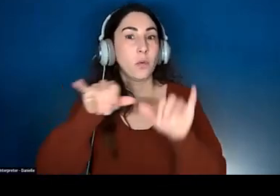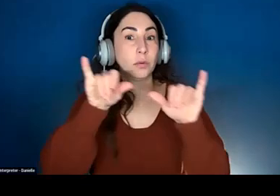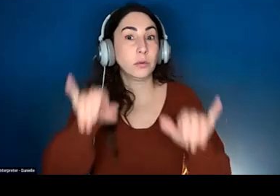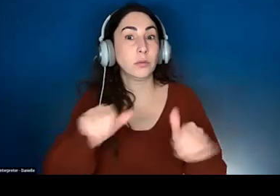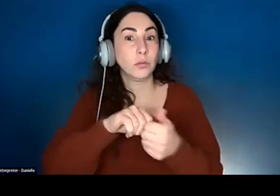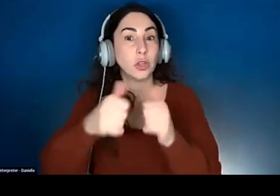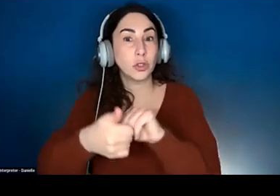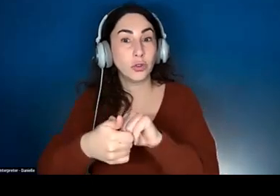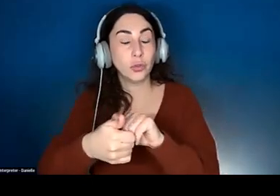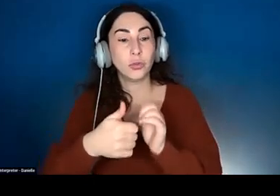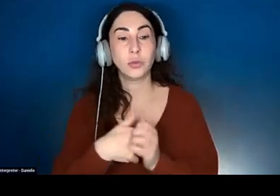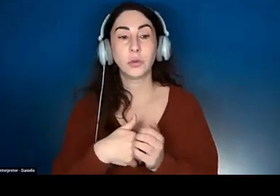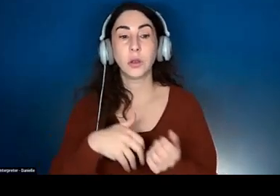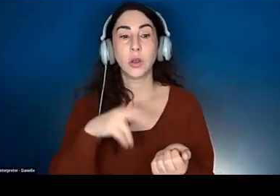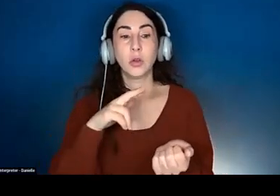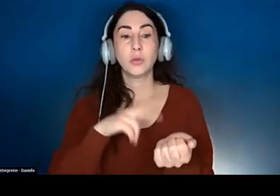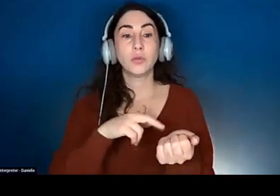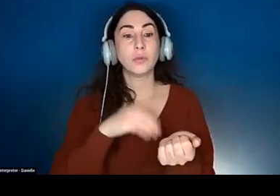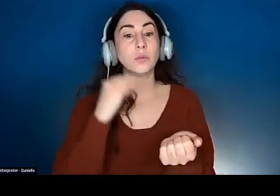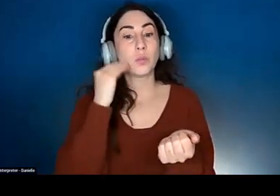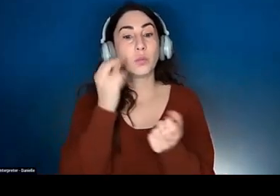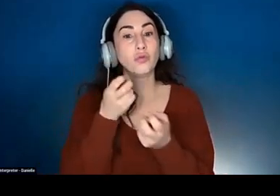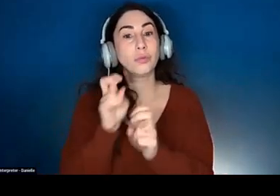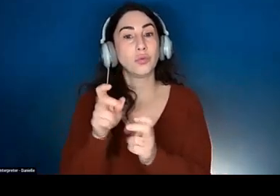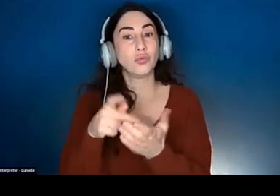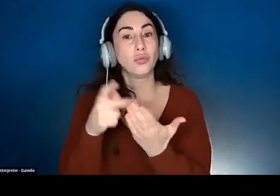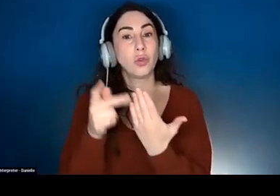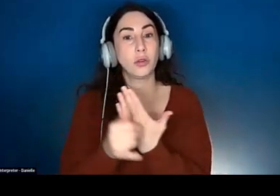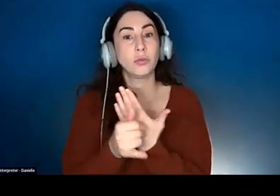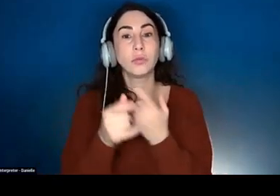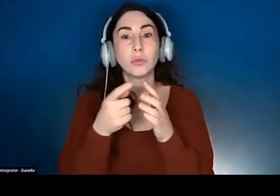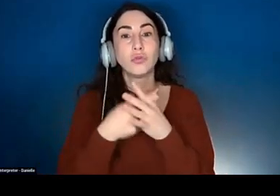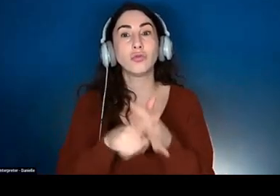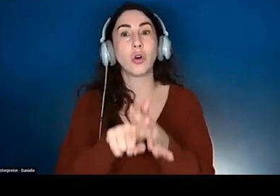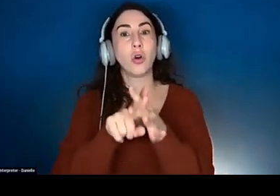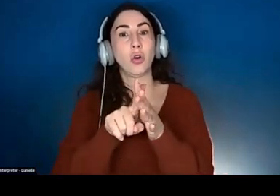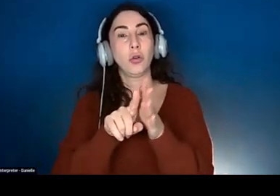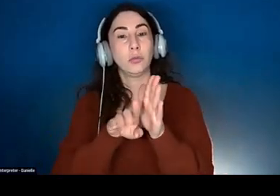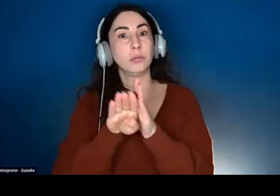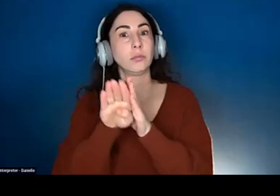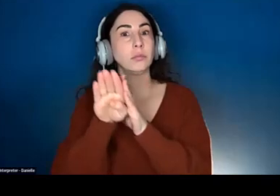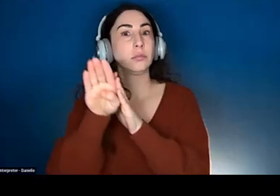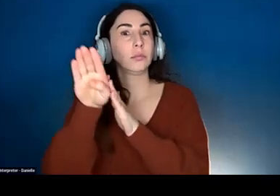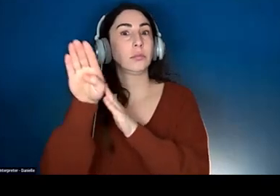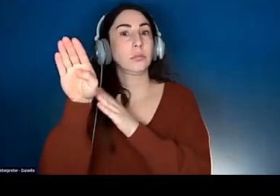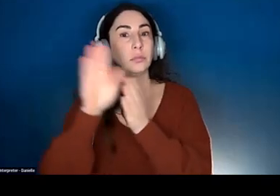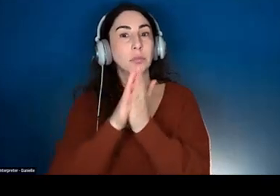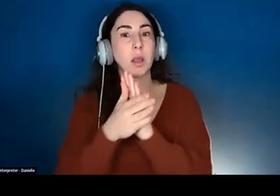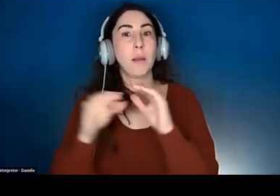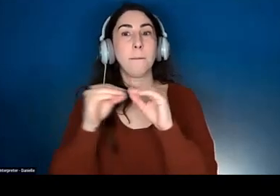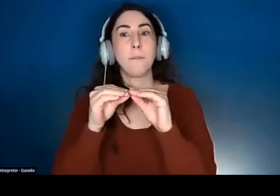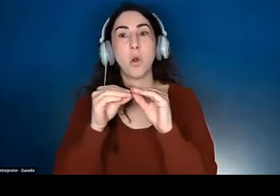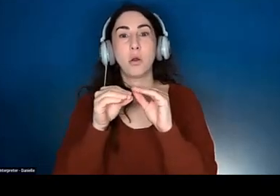transition projects were beginning to mature and ADAPT's